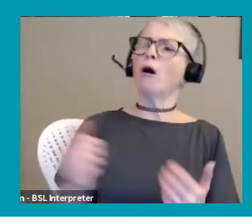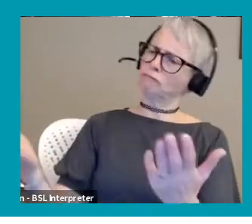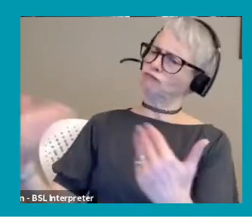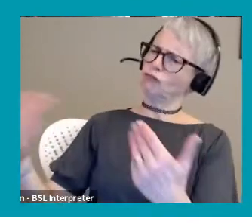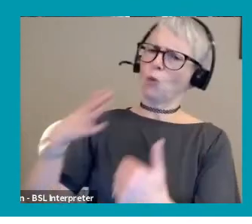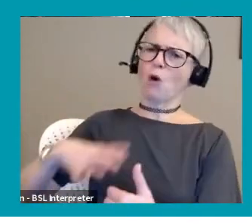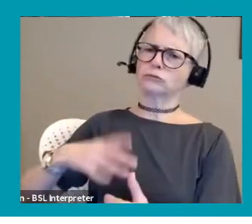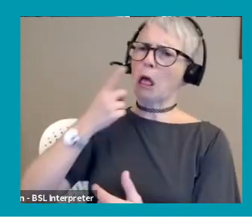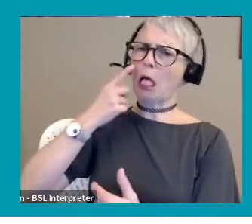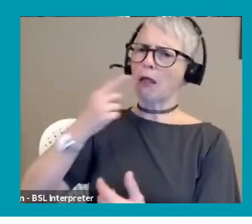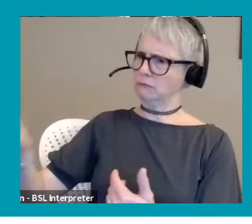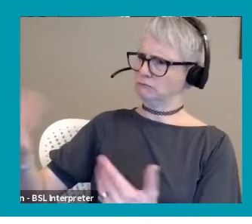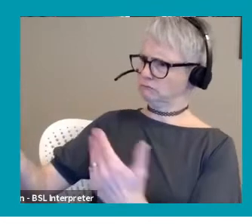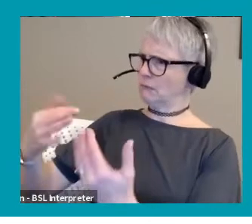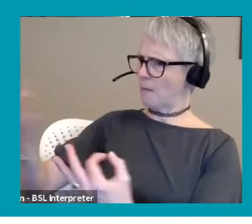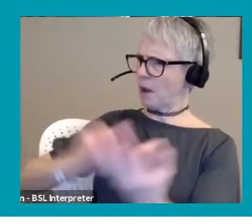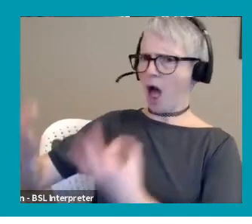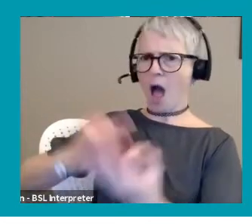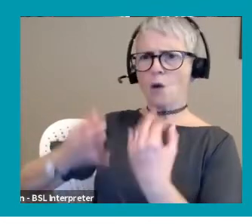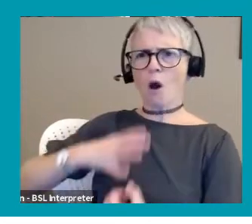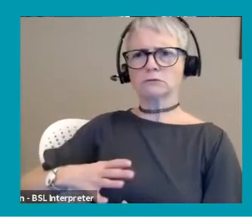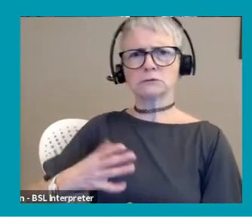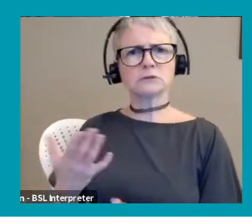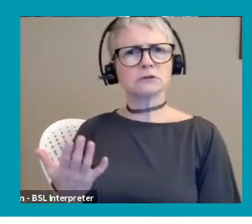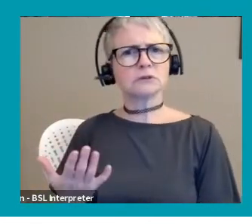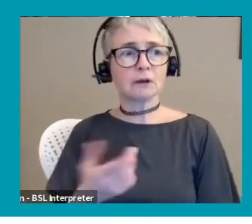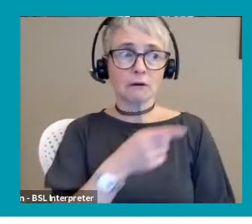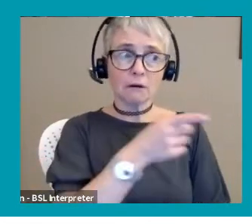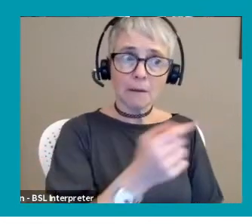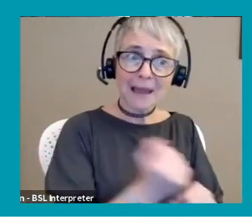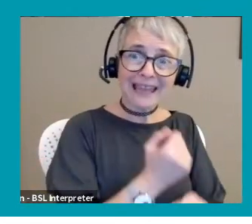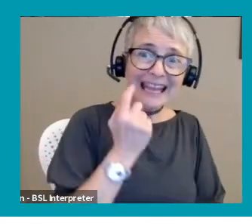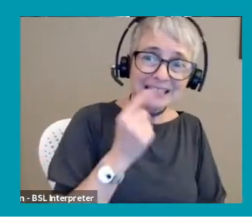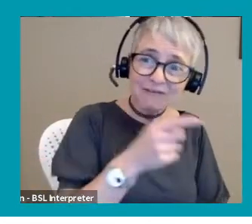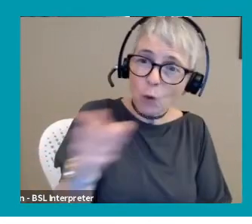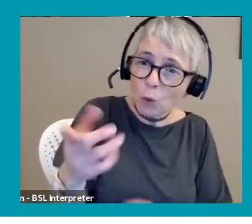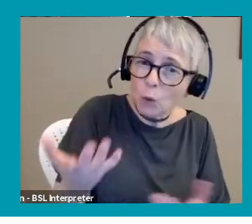is a gap between people who are disabled and people who are not disabled in the work place.